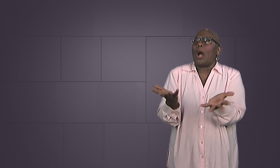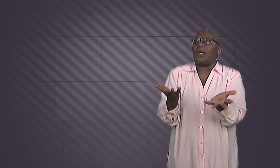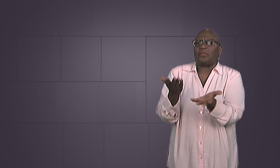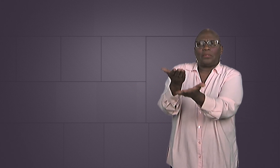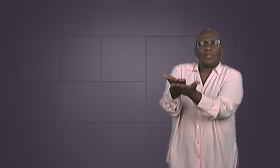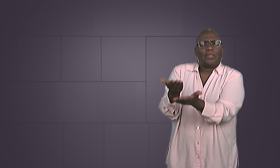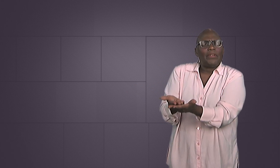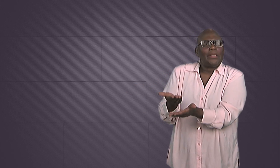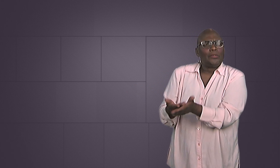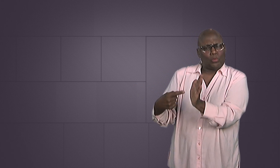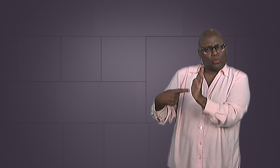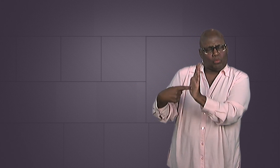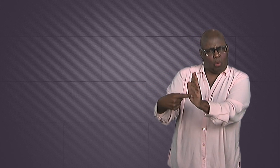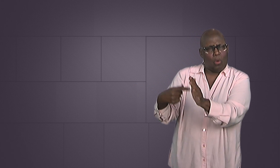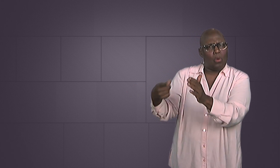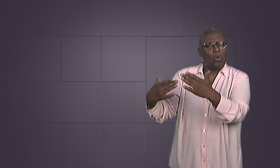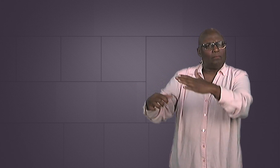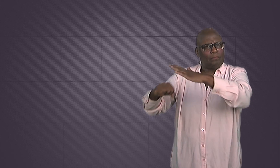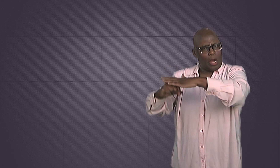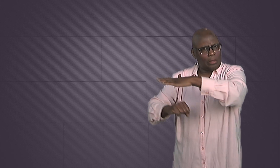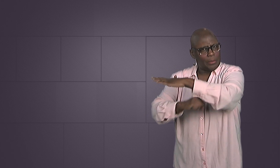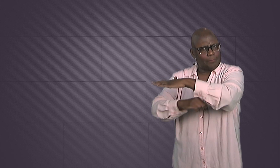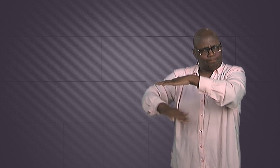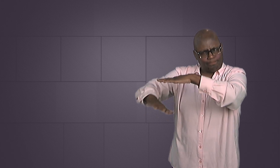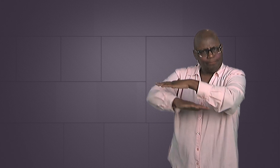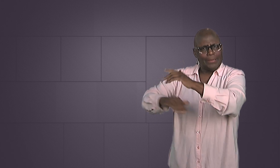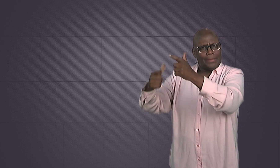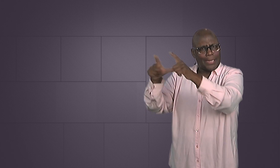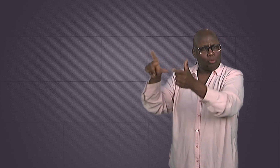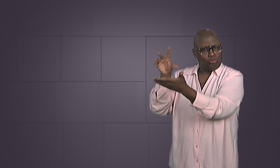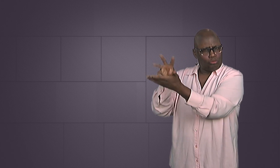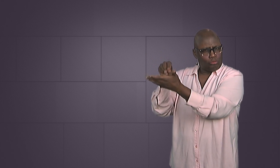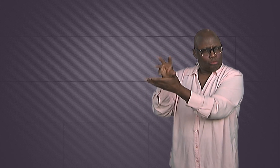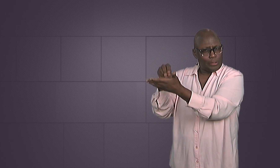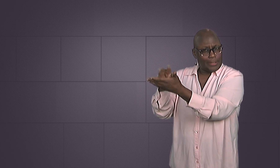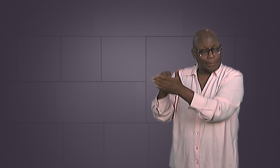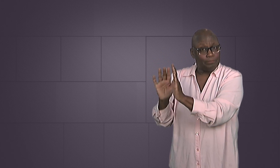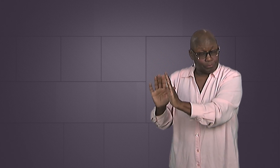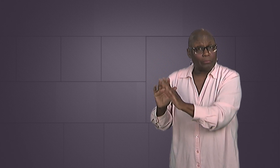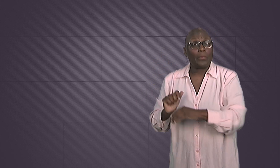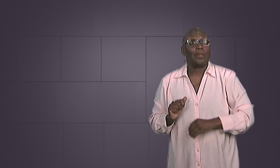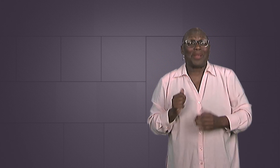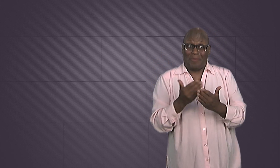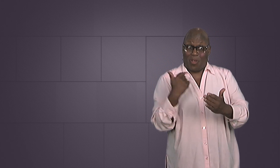is fundamental to language learning.